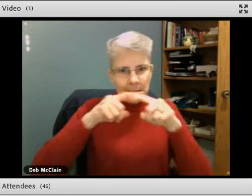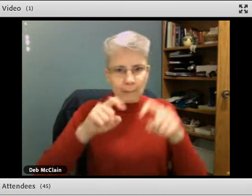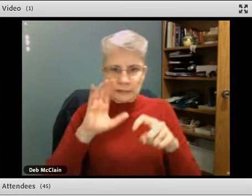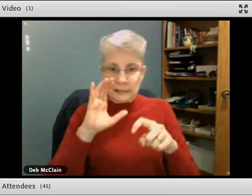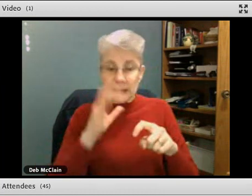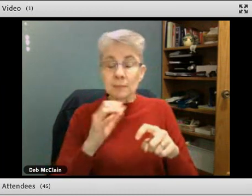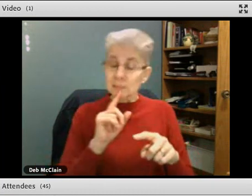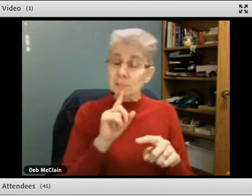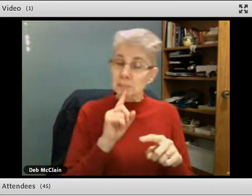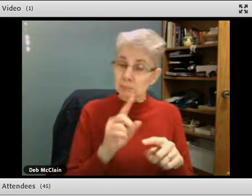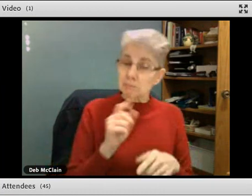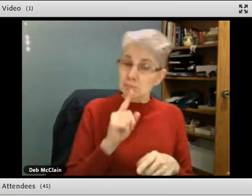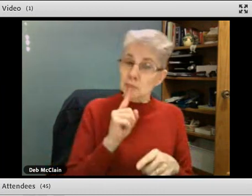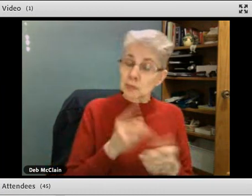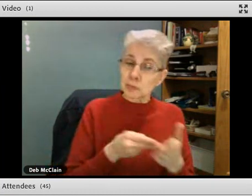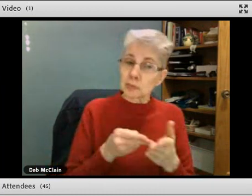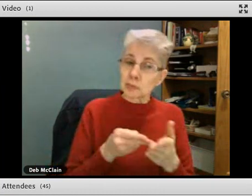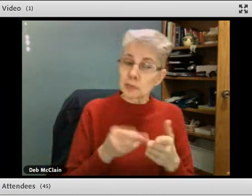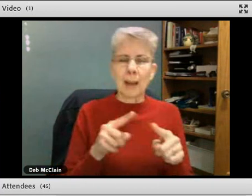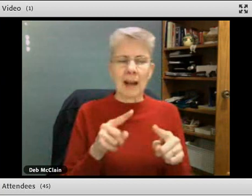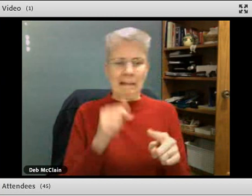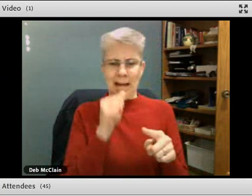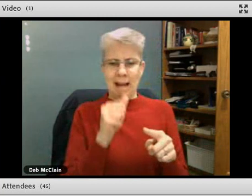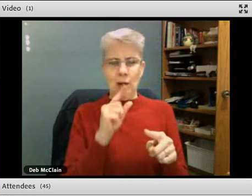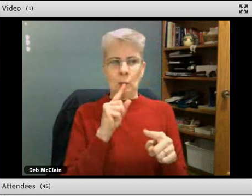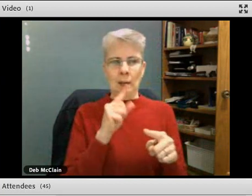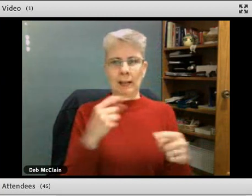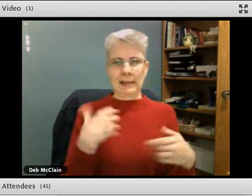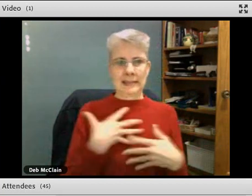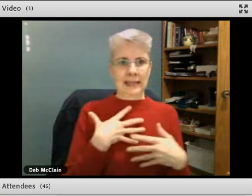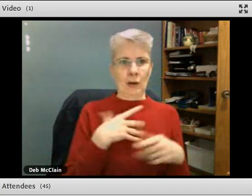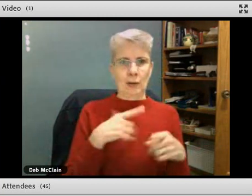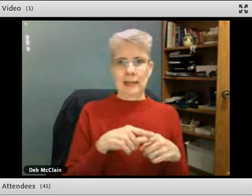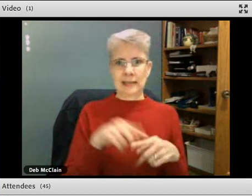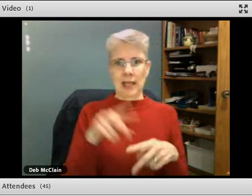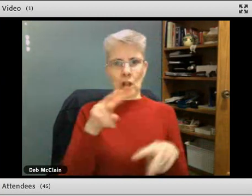but it's not really as scary as it looks, I maintain.